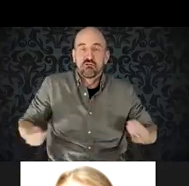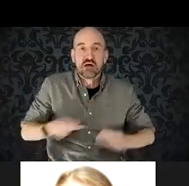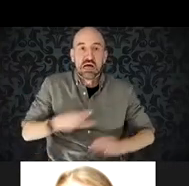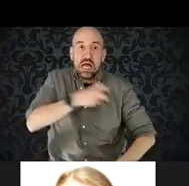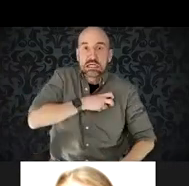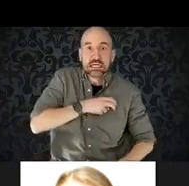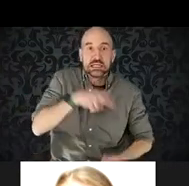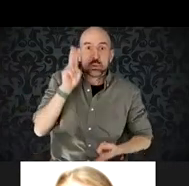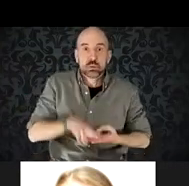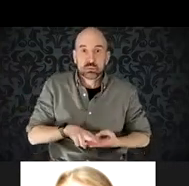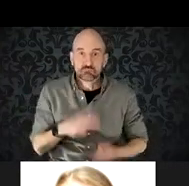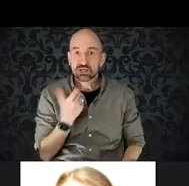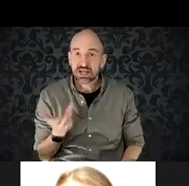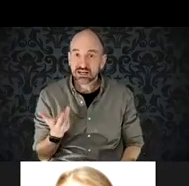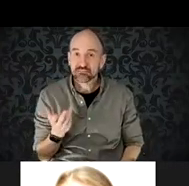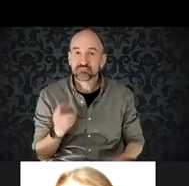Plants can improve your mood, reduce fatigue,